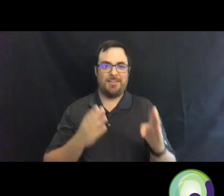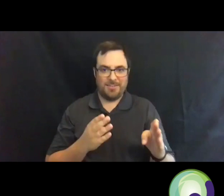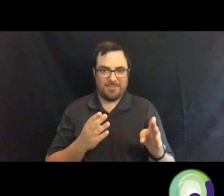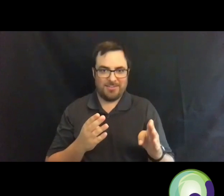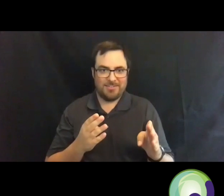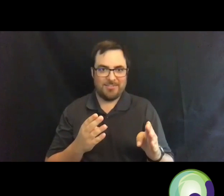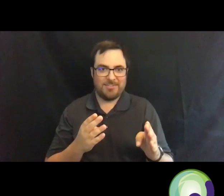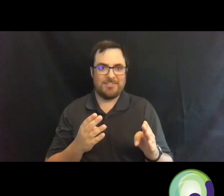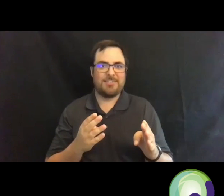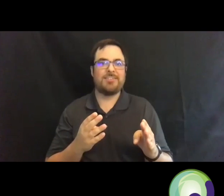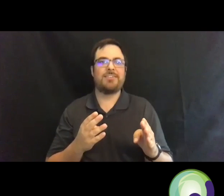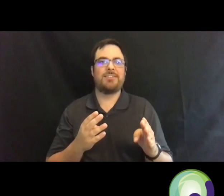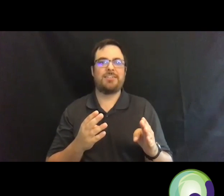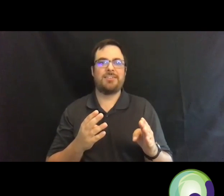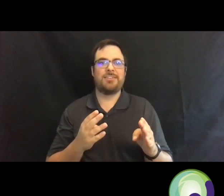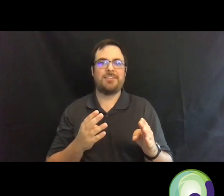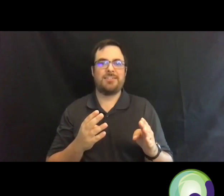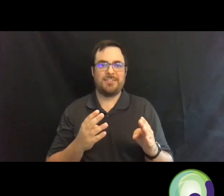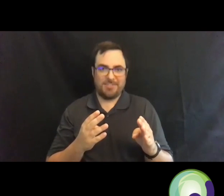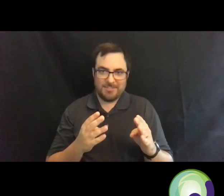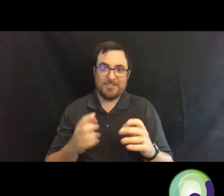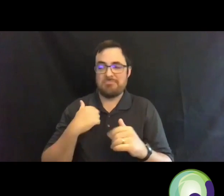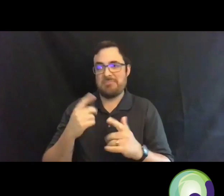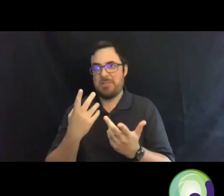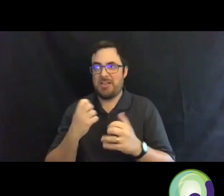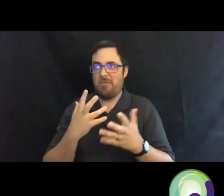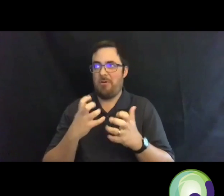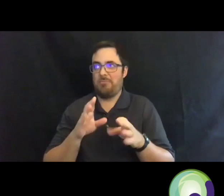auditory skills but